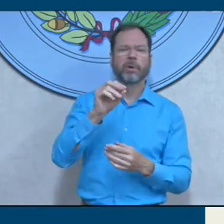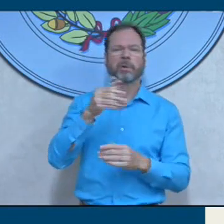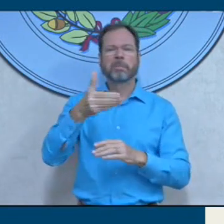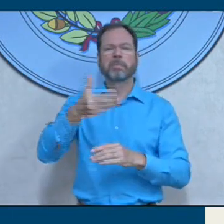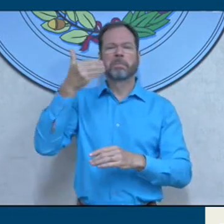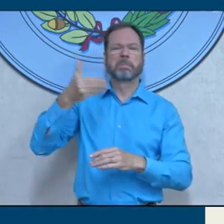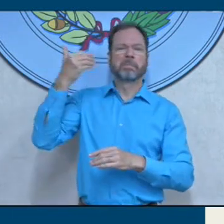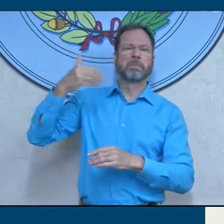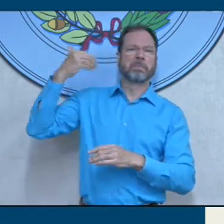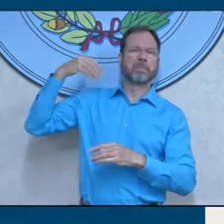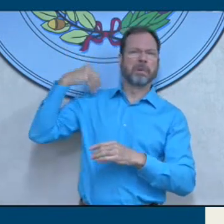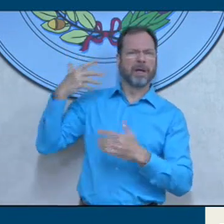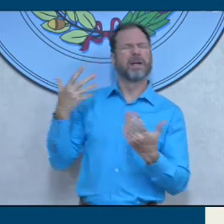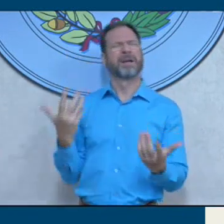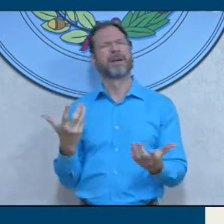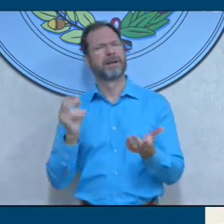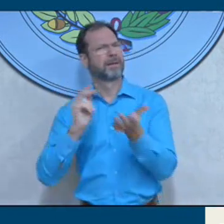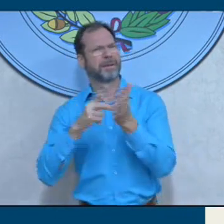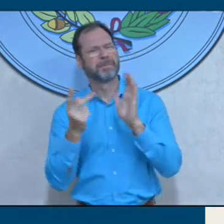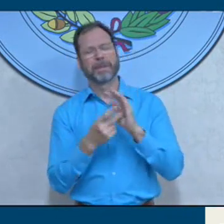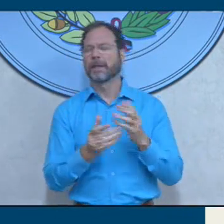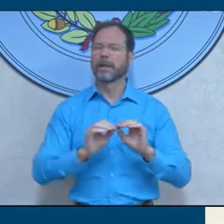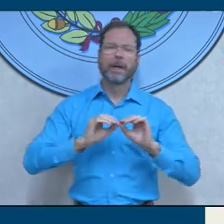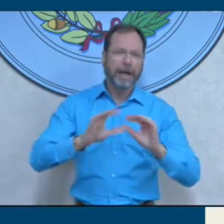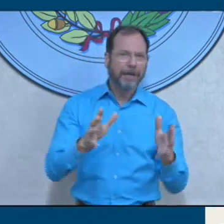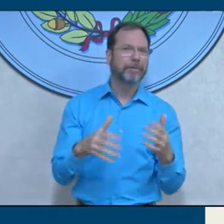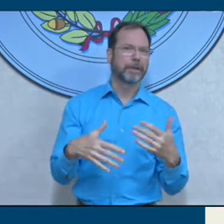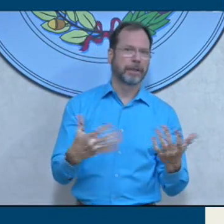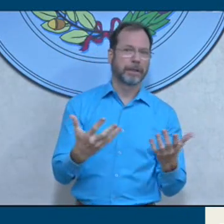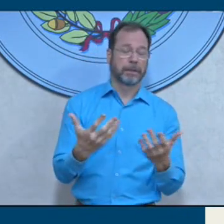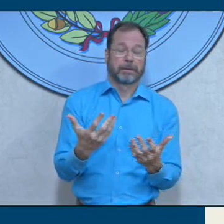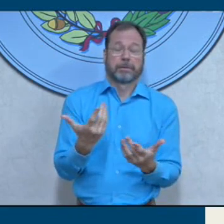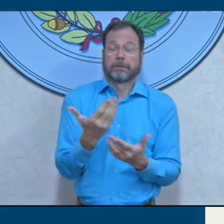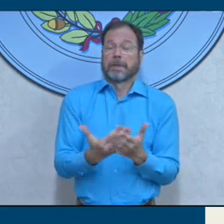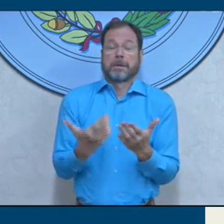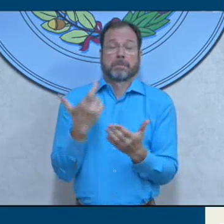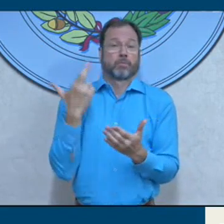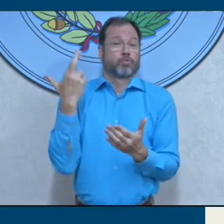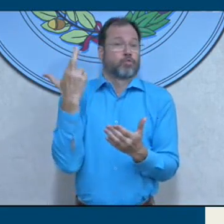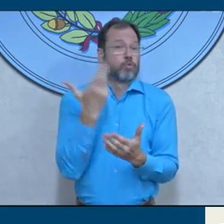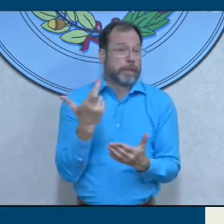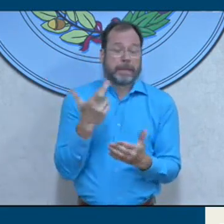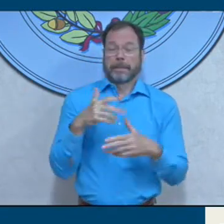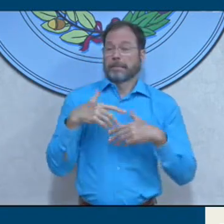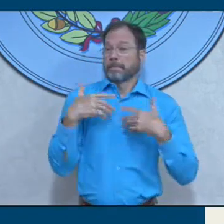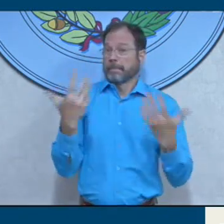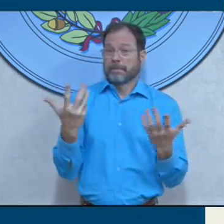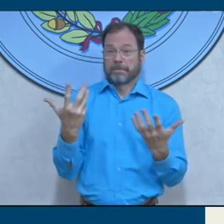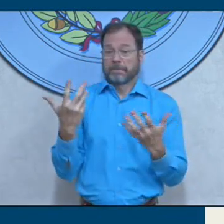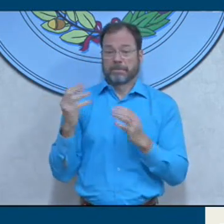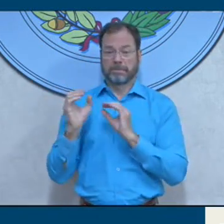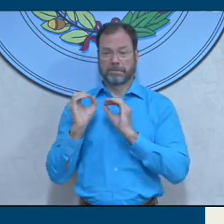BEFORE THEY HAD 0 TEST POSITIVE WHEREAS BEFORE THAT THEY HAD SOMETHING IN THE 30'S AND 40'S BEING TESTED POSITIVE. SO WHAT THIS MEANS